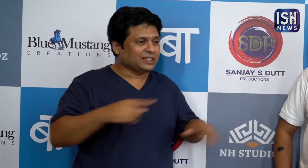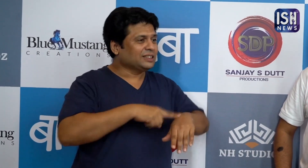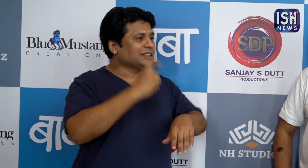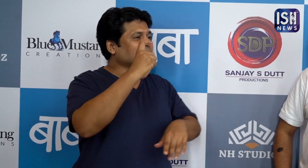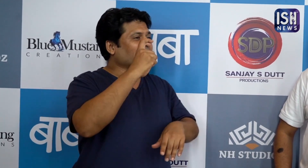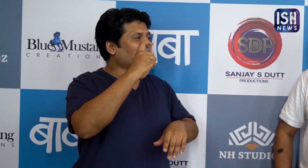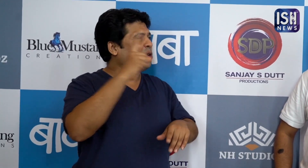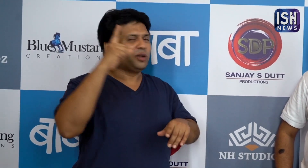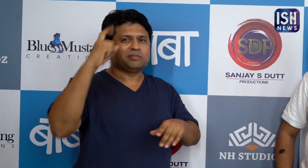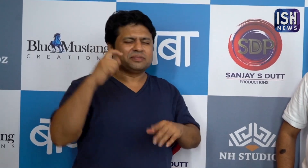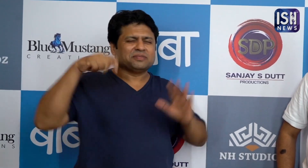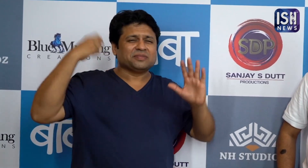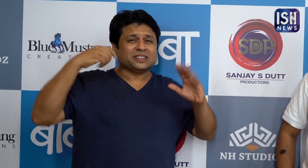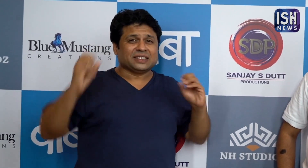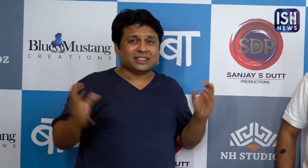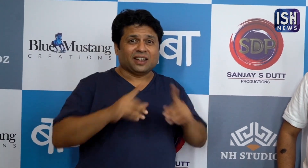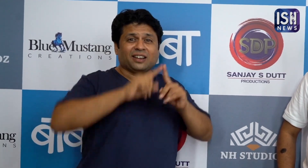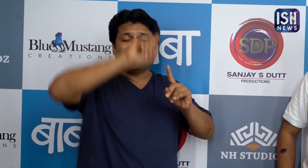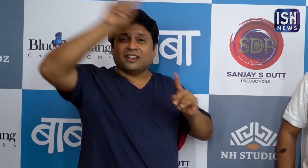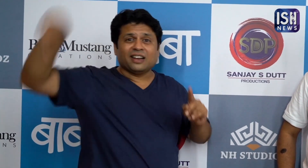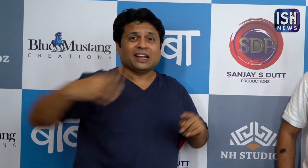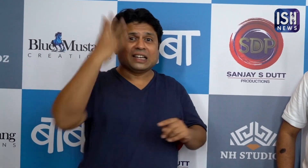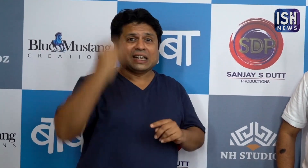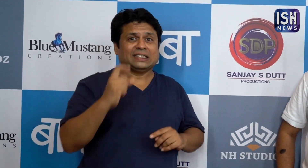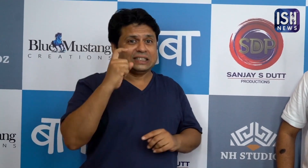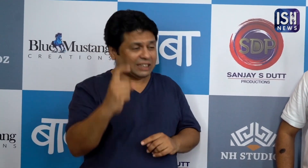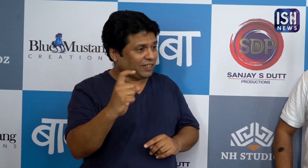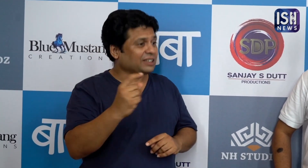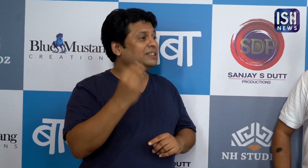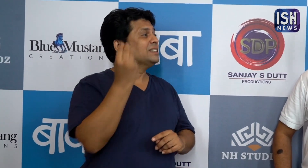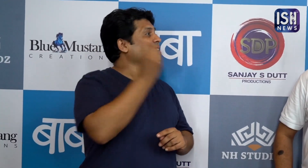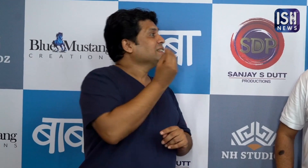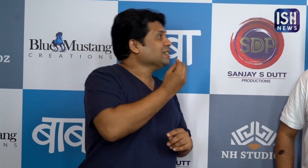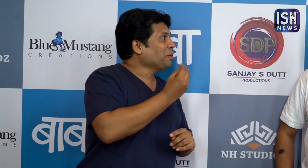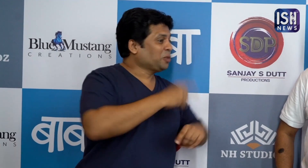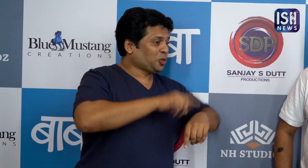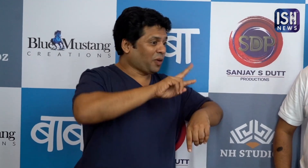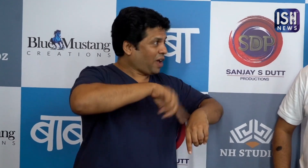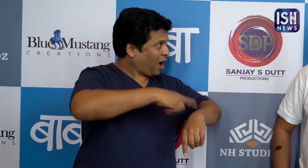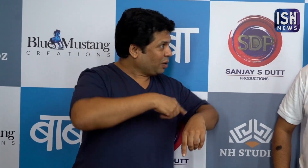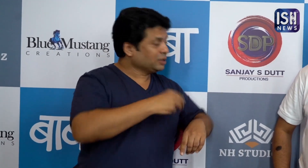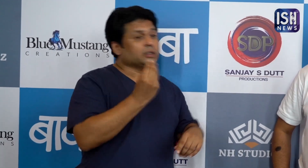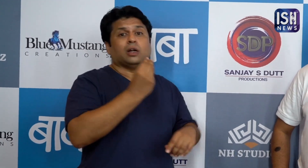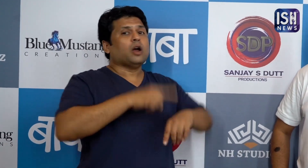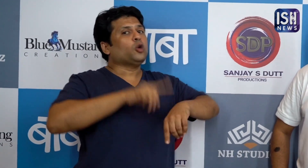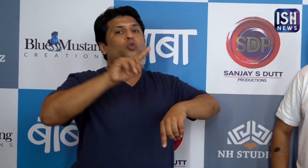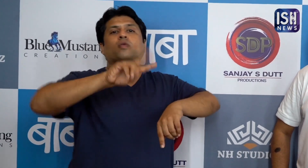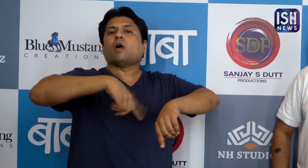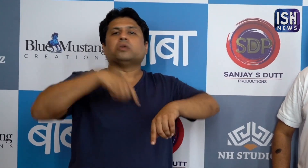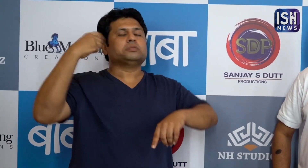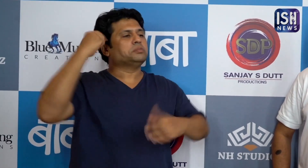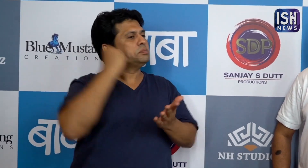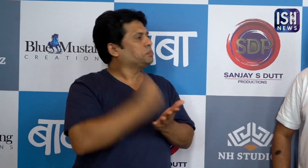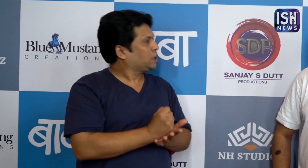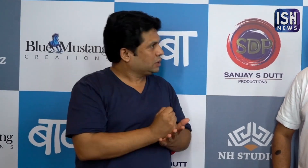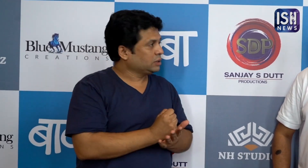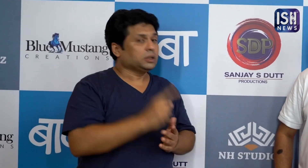The shoot would start by 7:00 am and end at 7:00 pm. Sometimes the shoot would go on for 12 hrs.